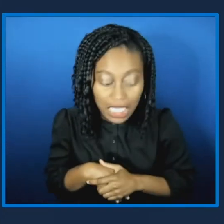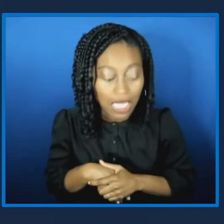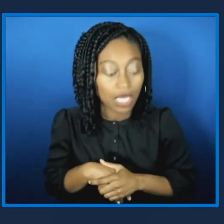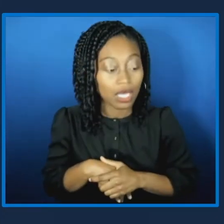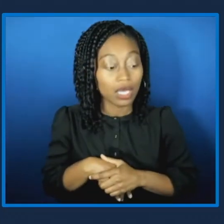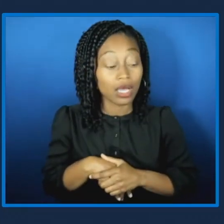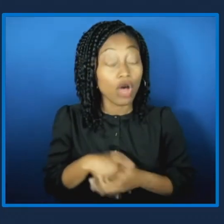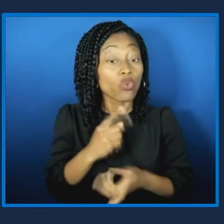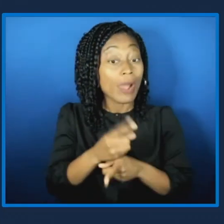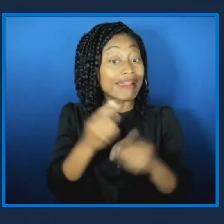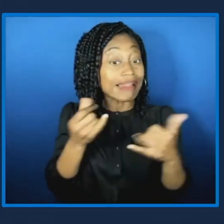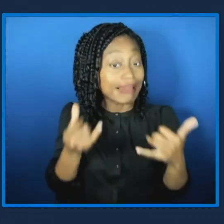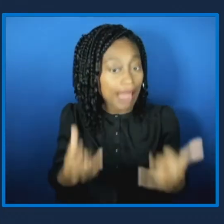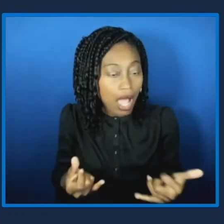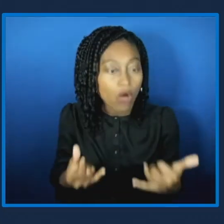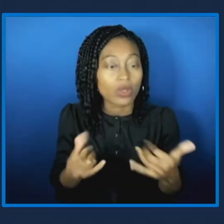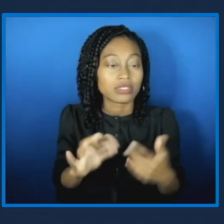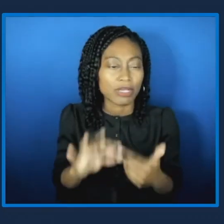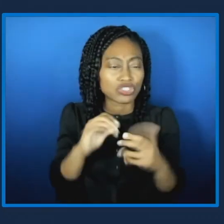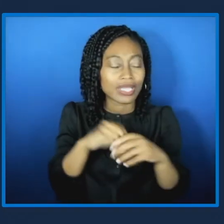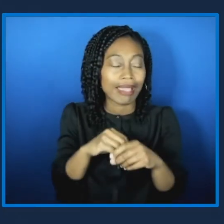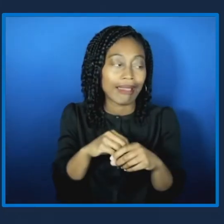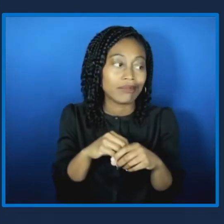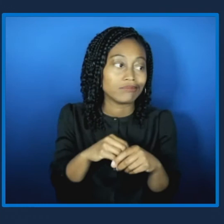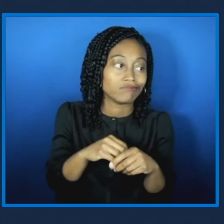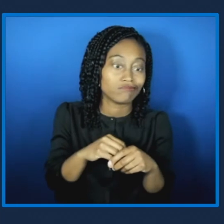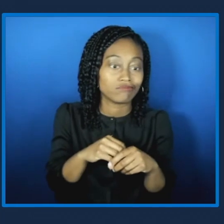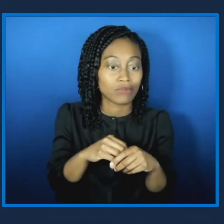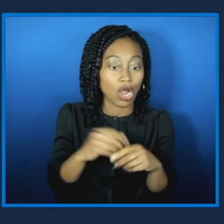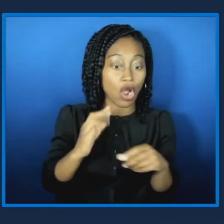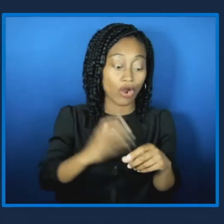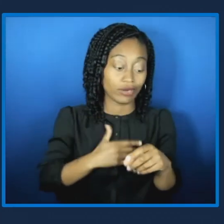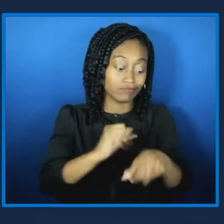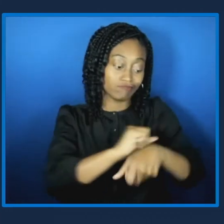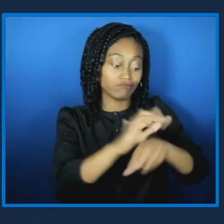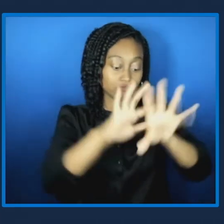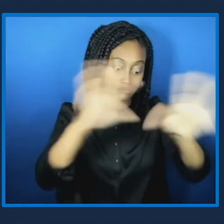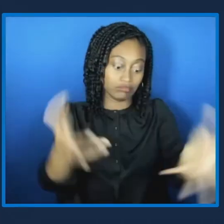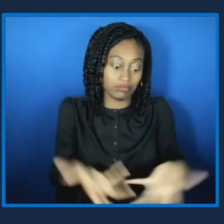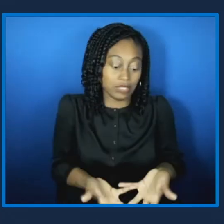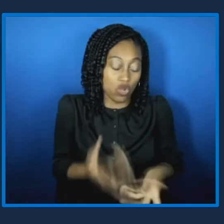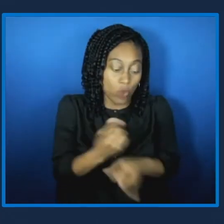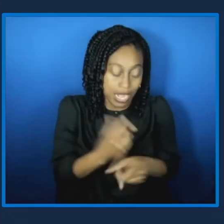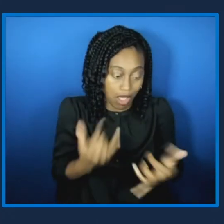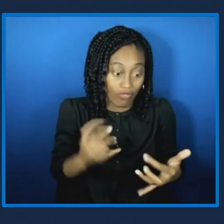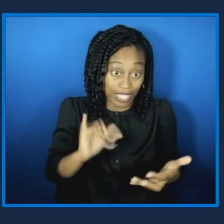particularly in the context of a global pandemic technology has been front and center